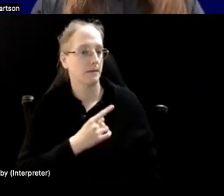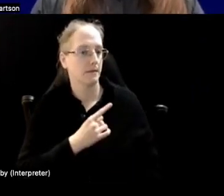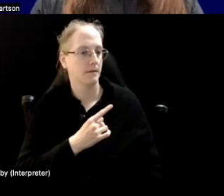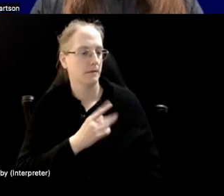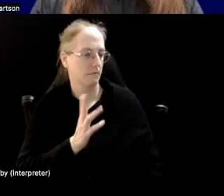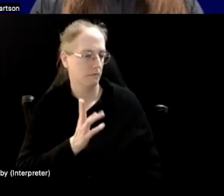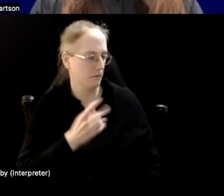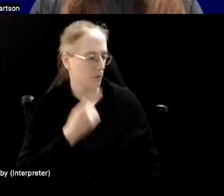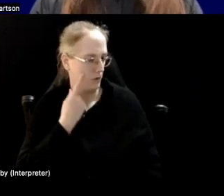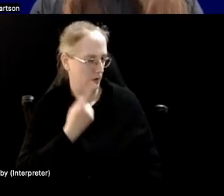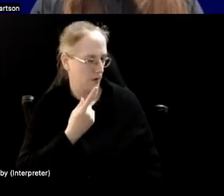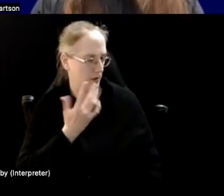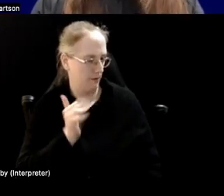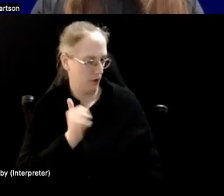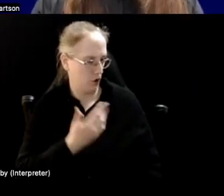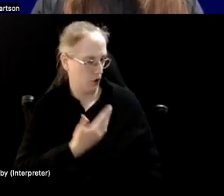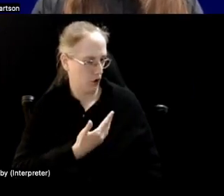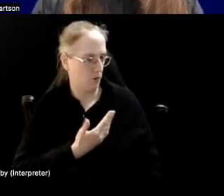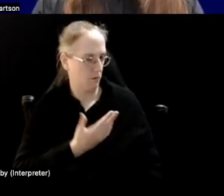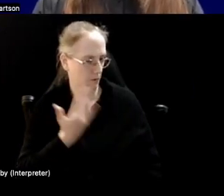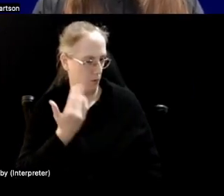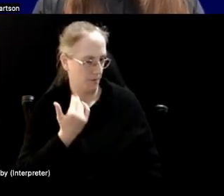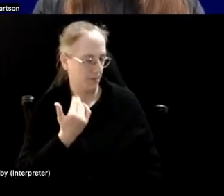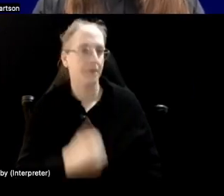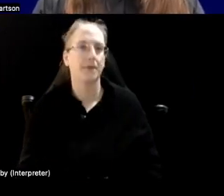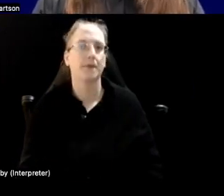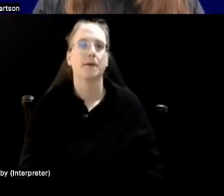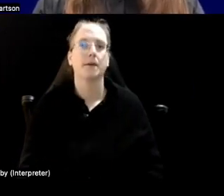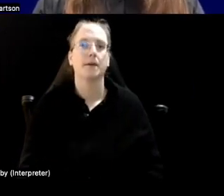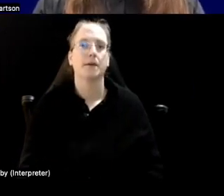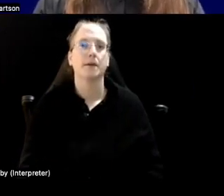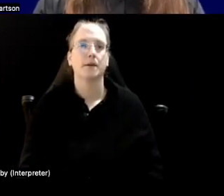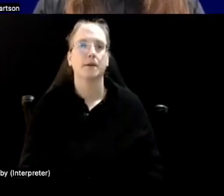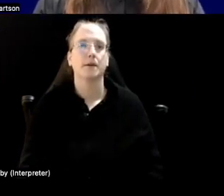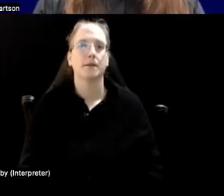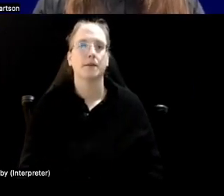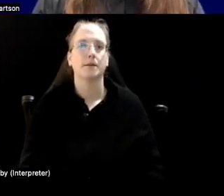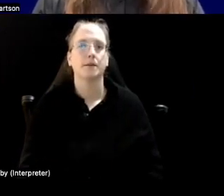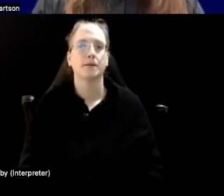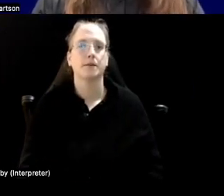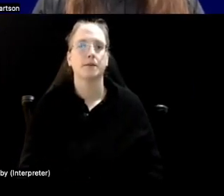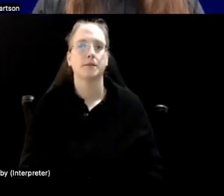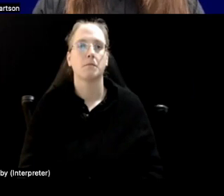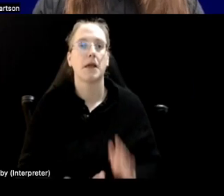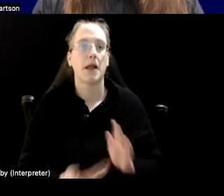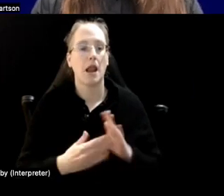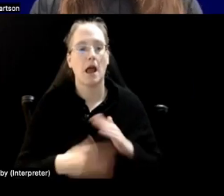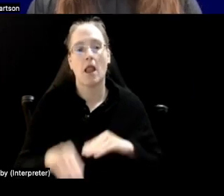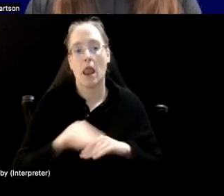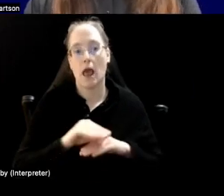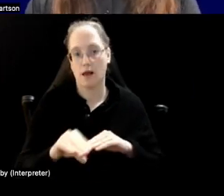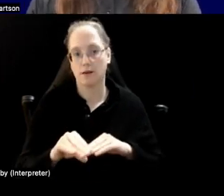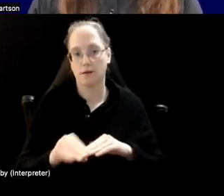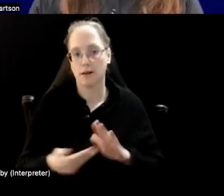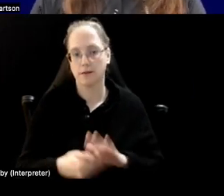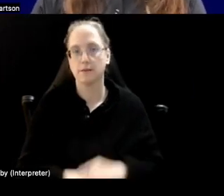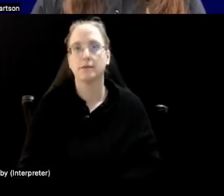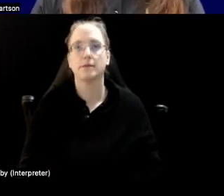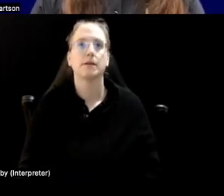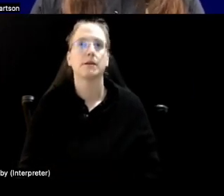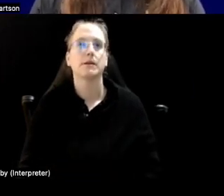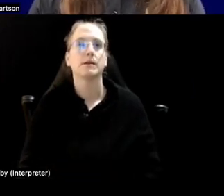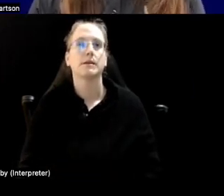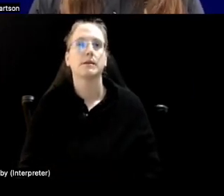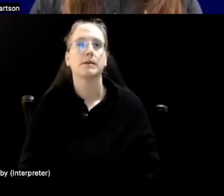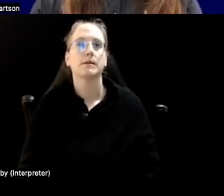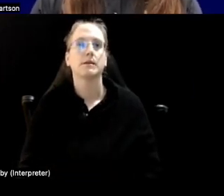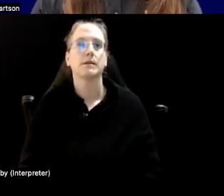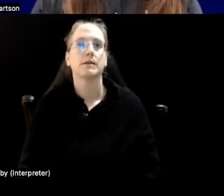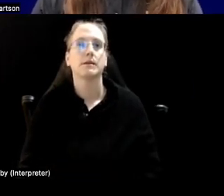seen already earlier in the webinar, but then another layer is added.